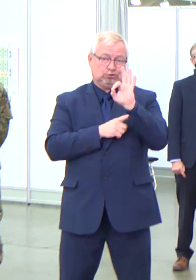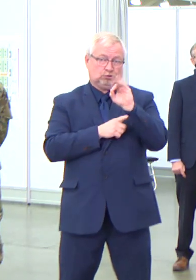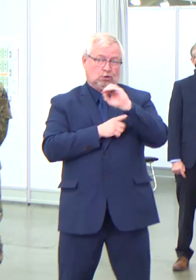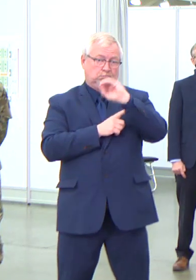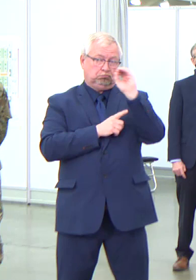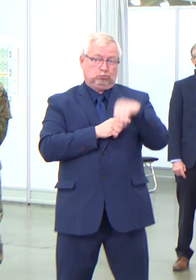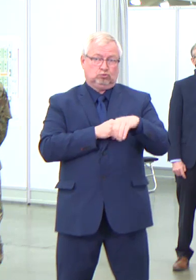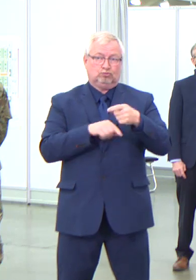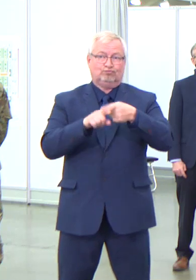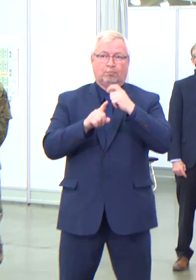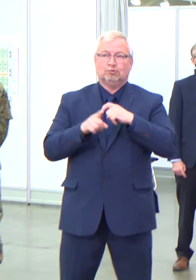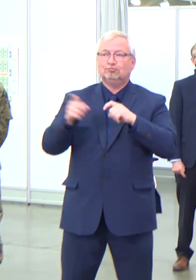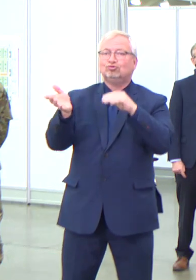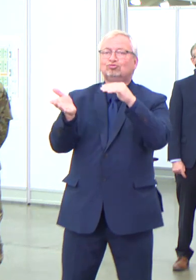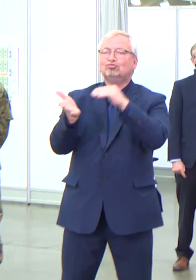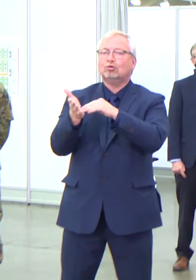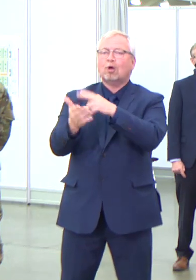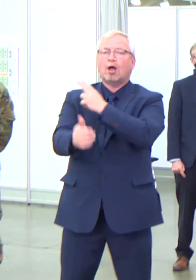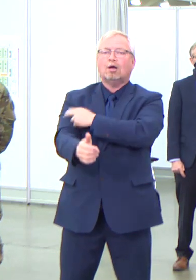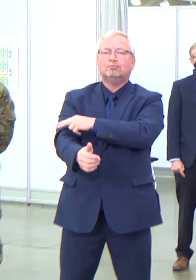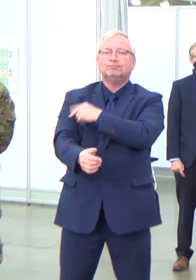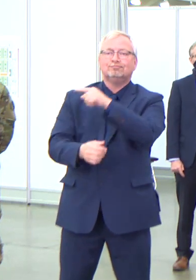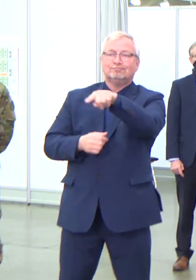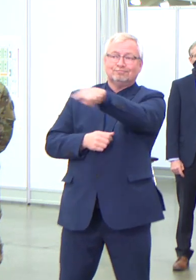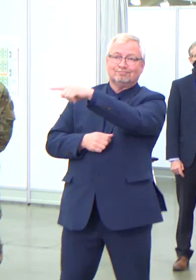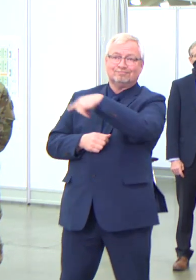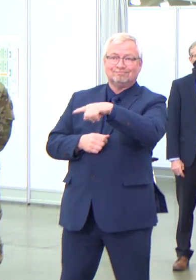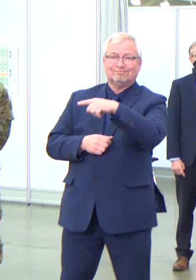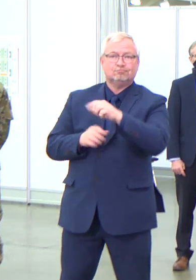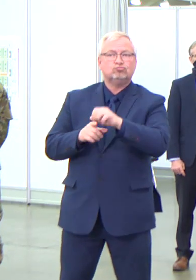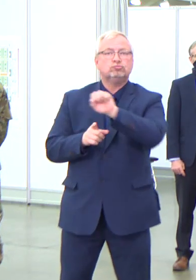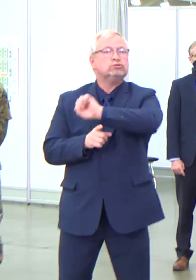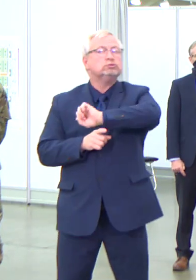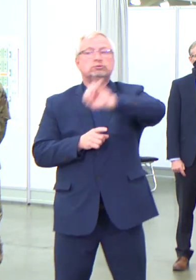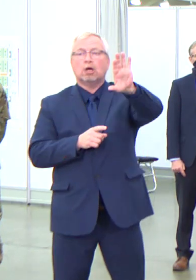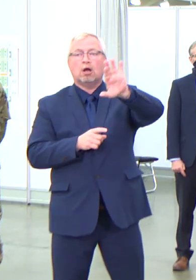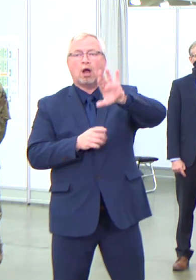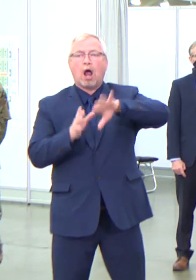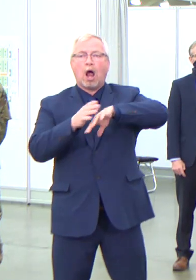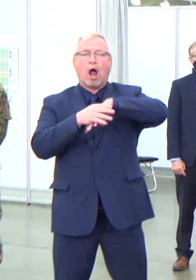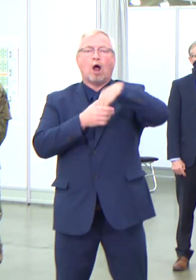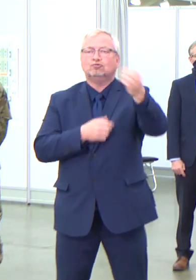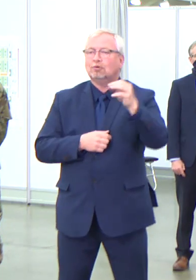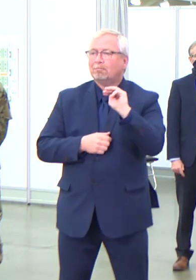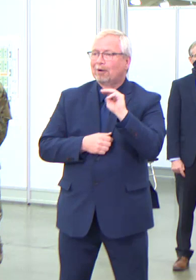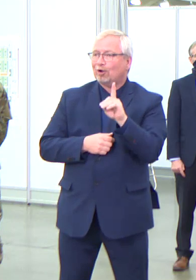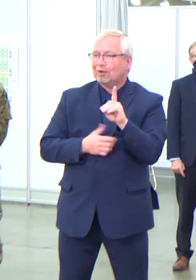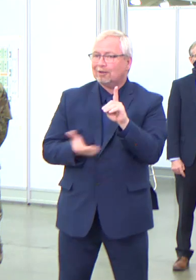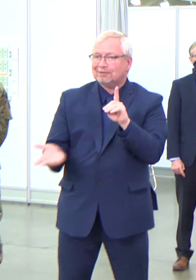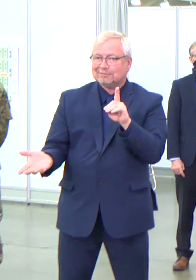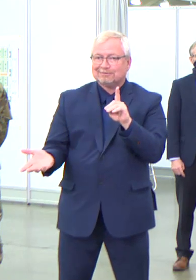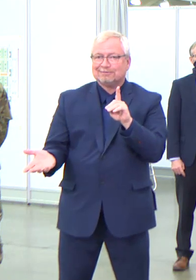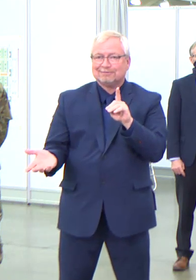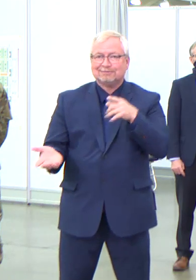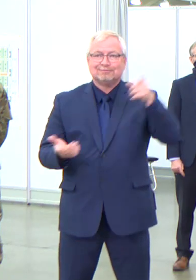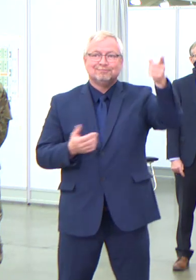done by doctors and hospitals who are sending tests to private labs outside of the